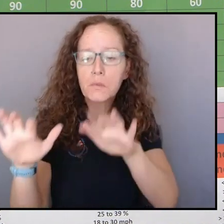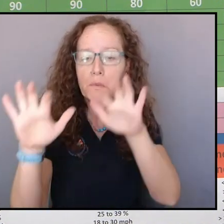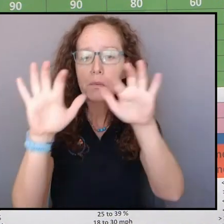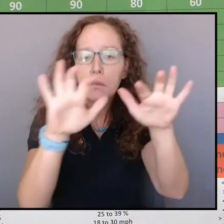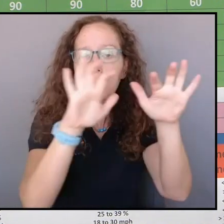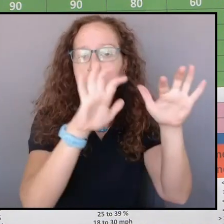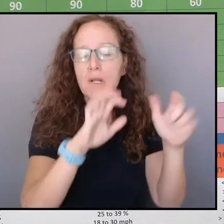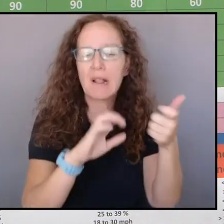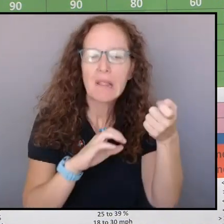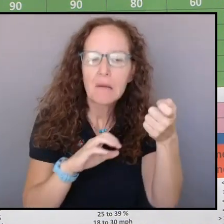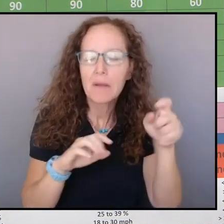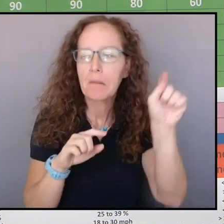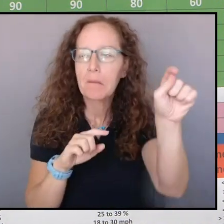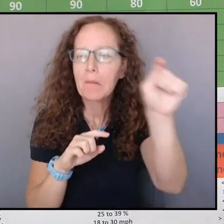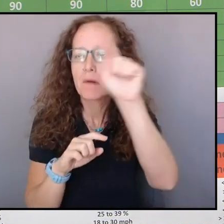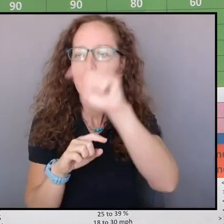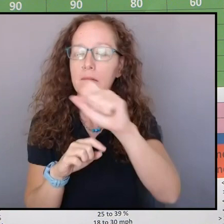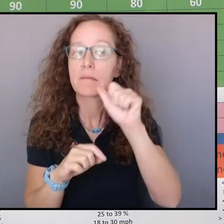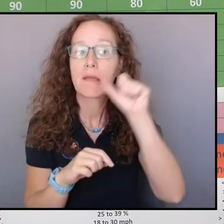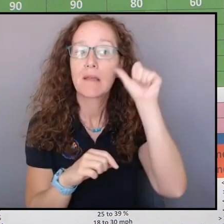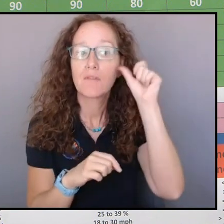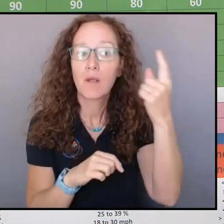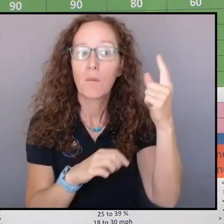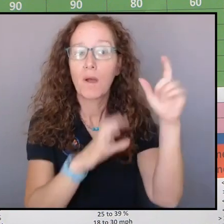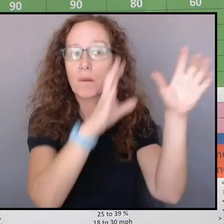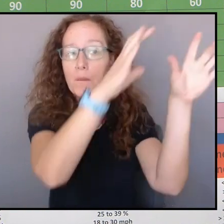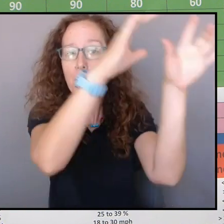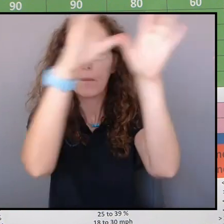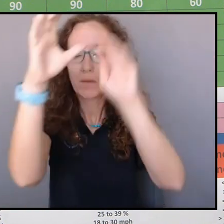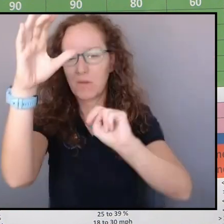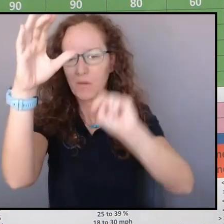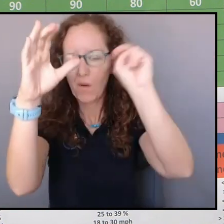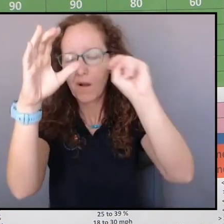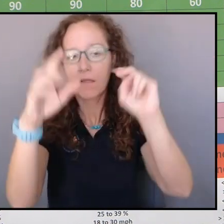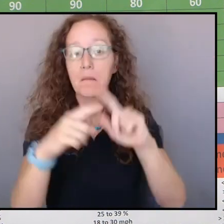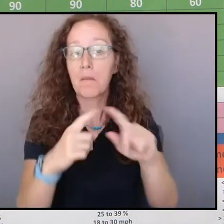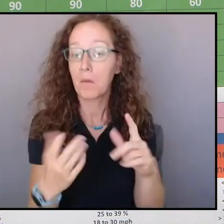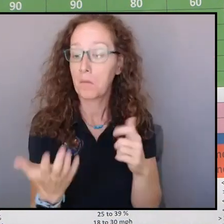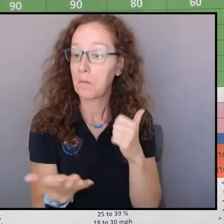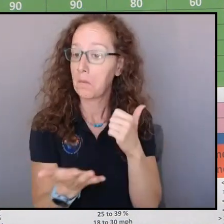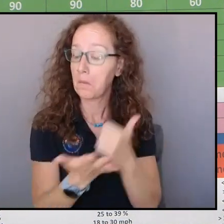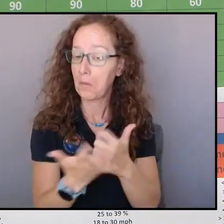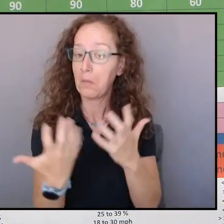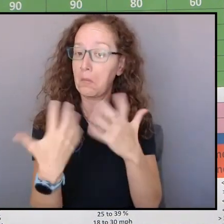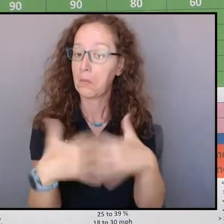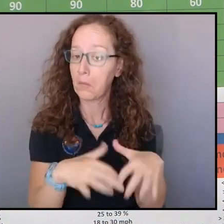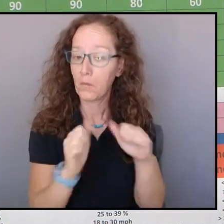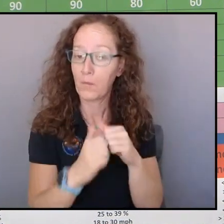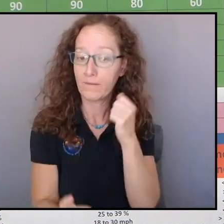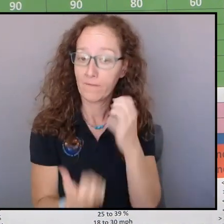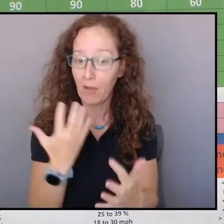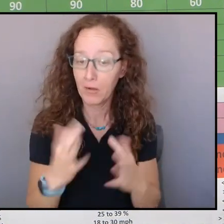North Zone yesterday but produced very little rain. So, it's been nice. Crews have been able to get a lot of work done.